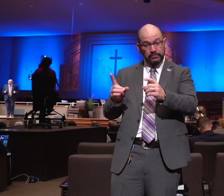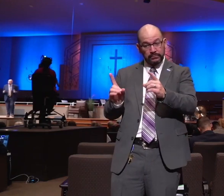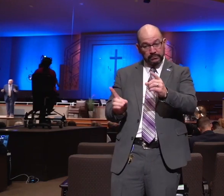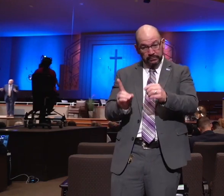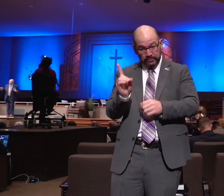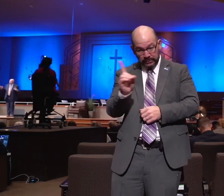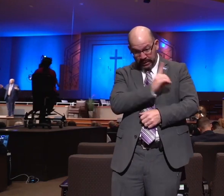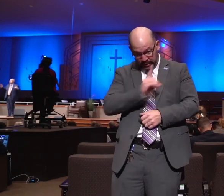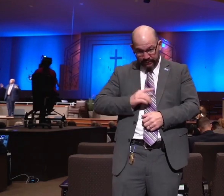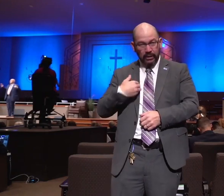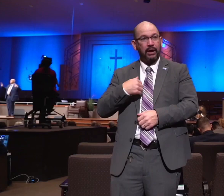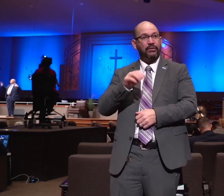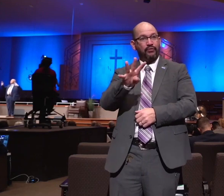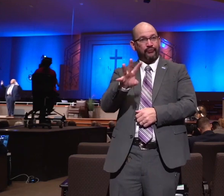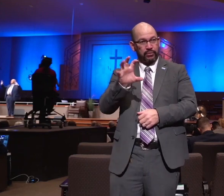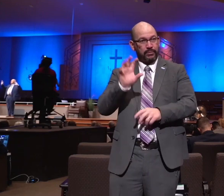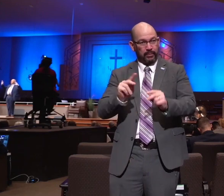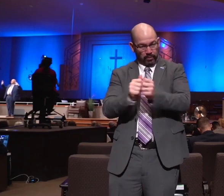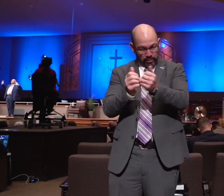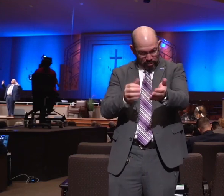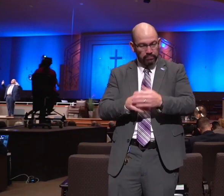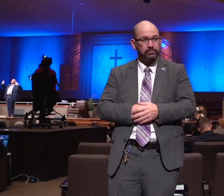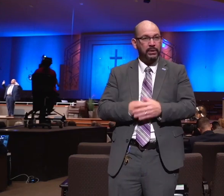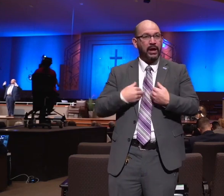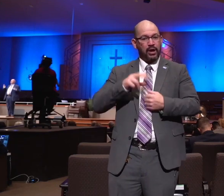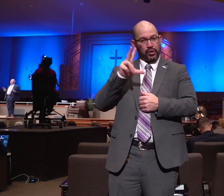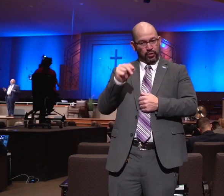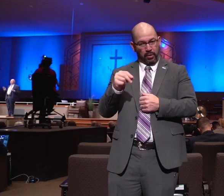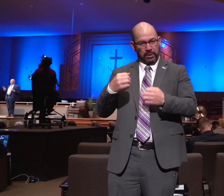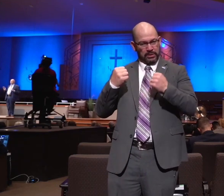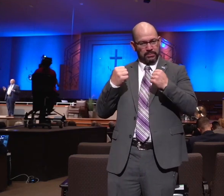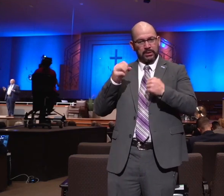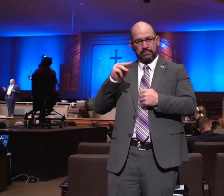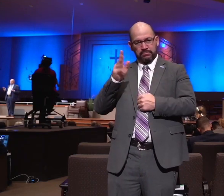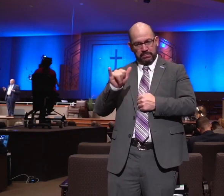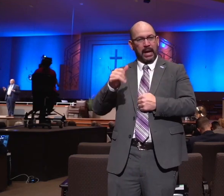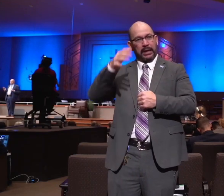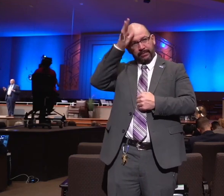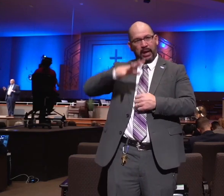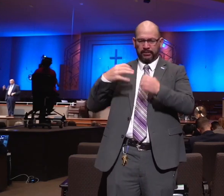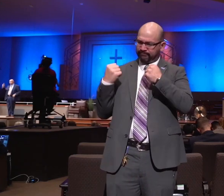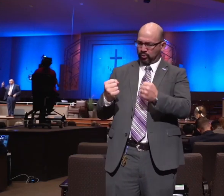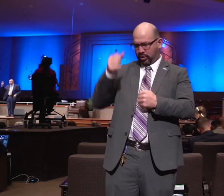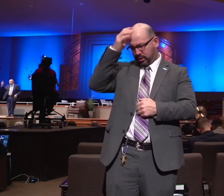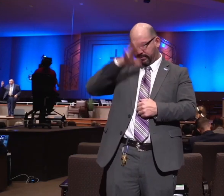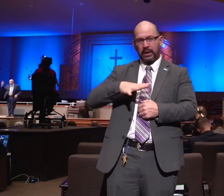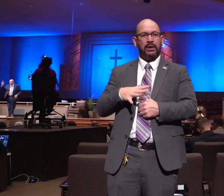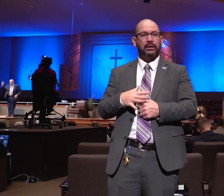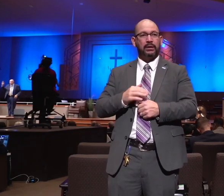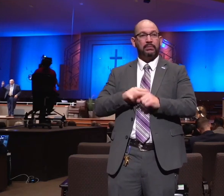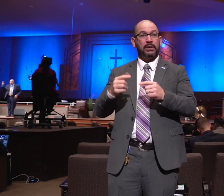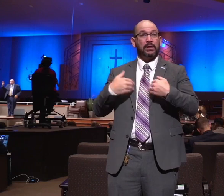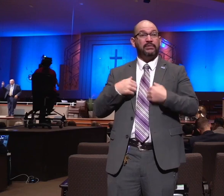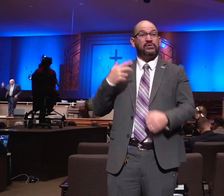there were 30 they were called mighty men they would stand for him